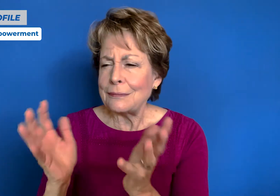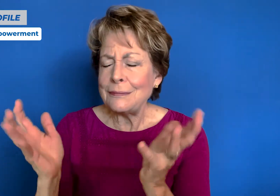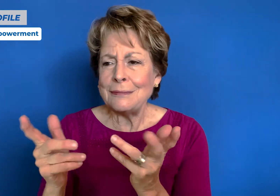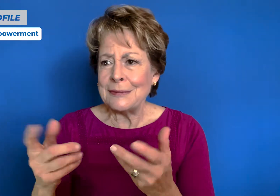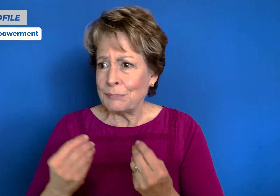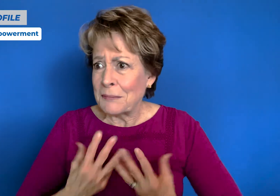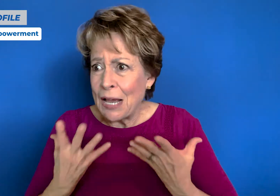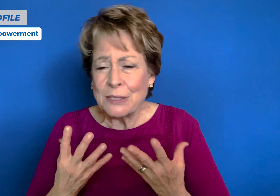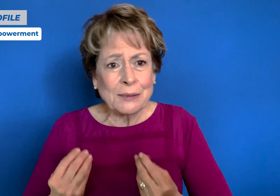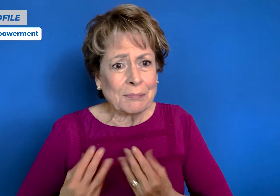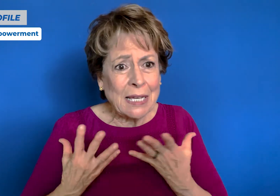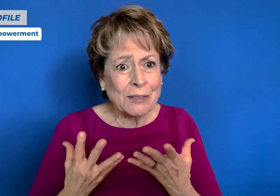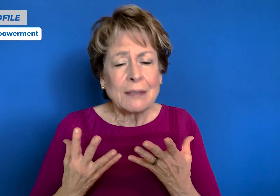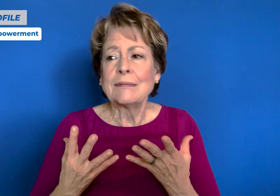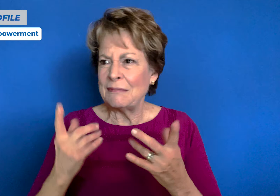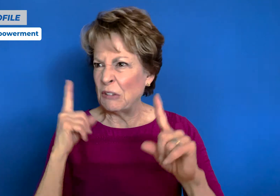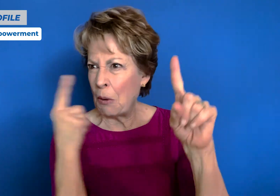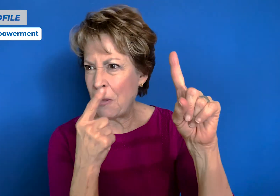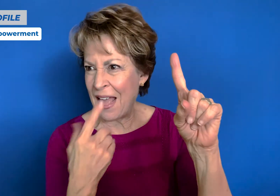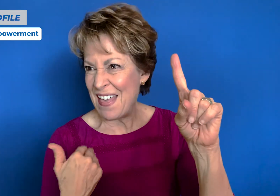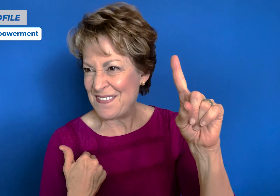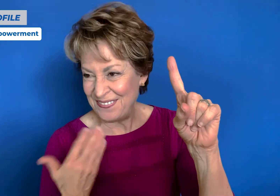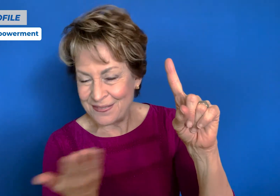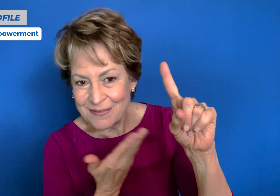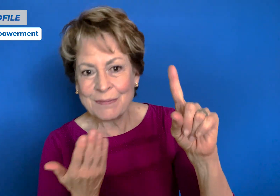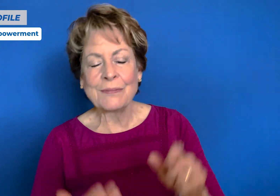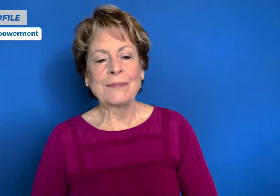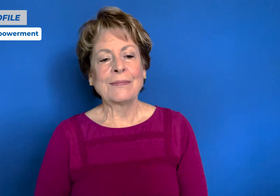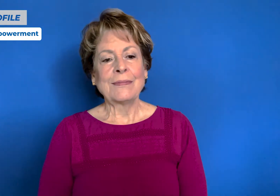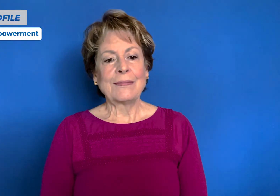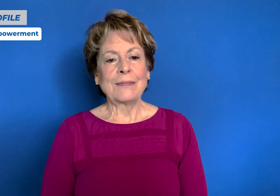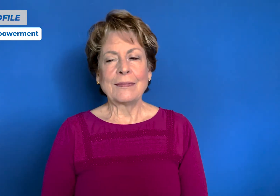Nurture an organizational culture that inspires others to aim higher.